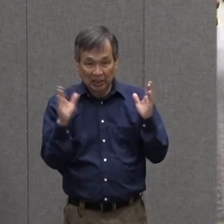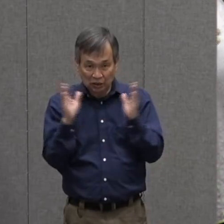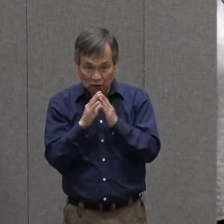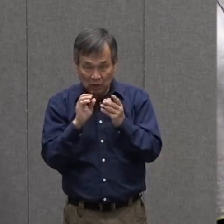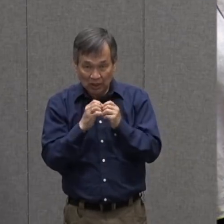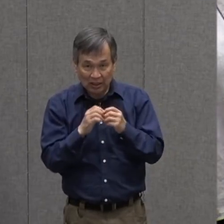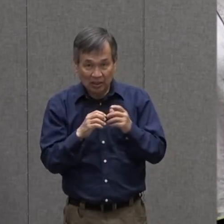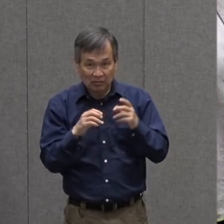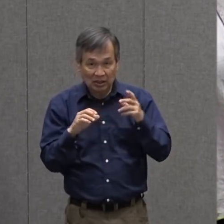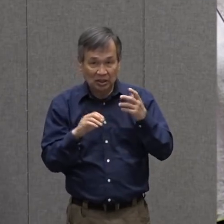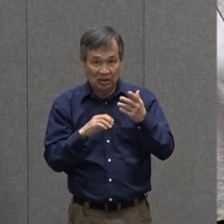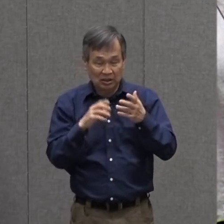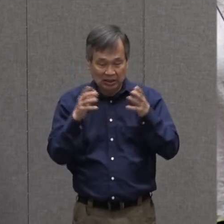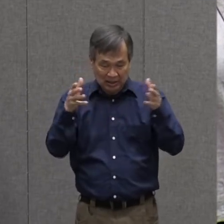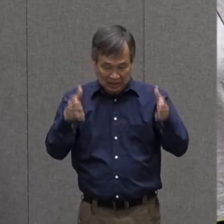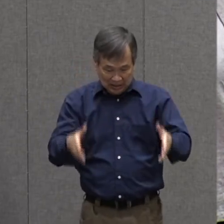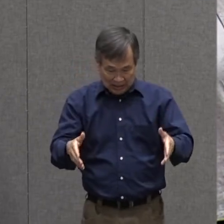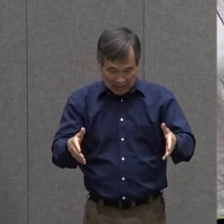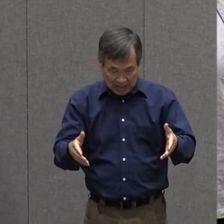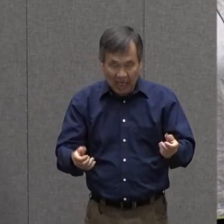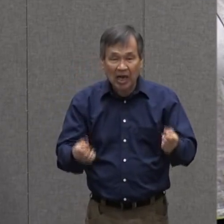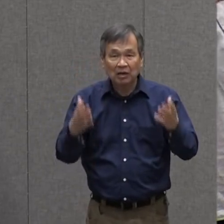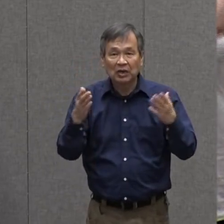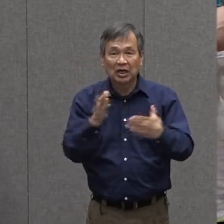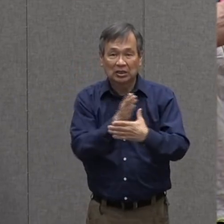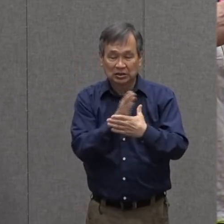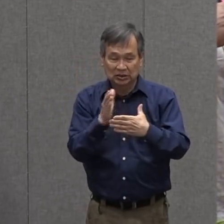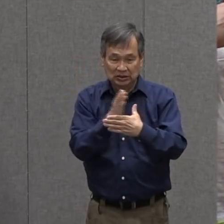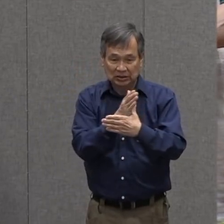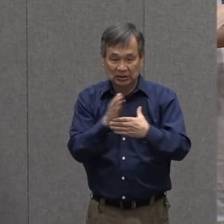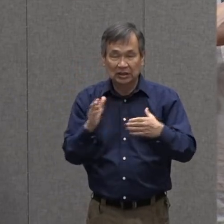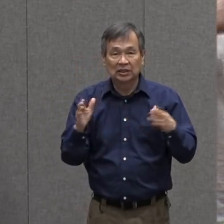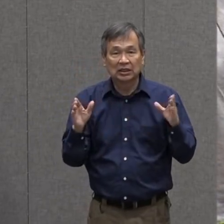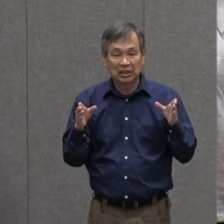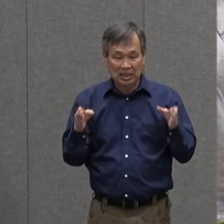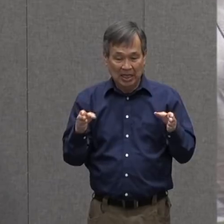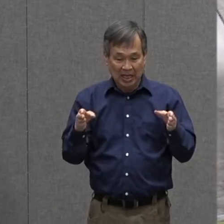and figure out that distance in between, maybe that might help us finding a number